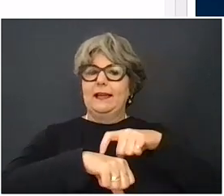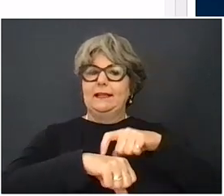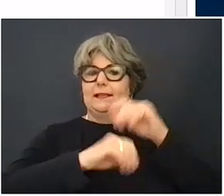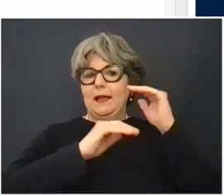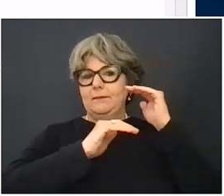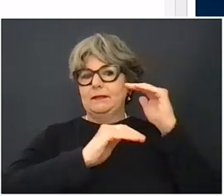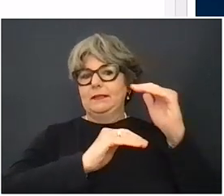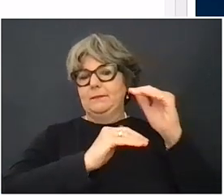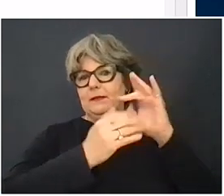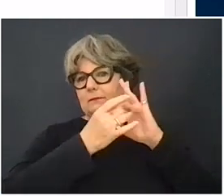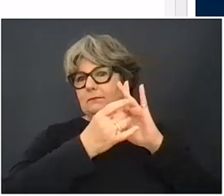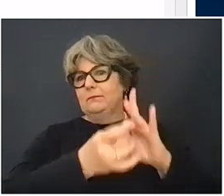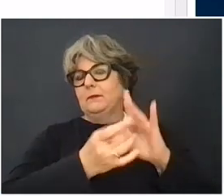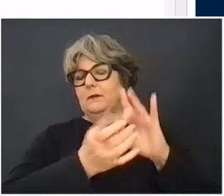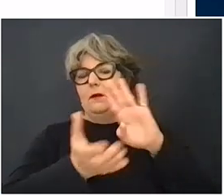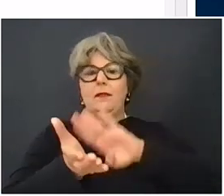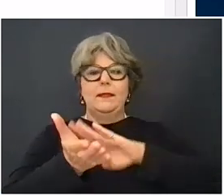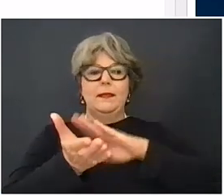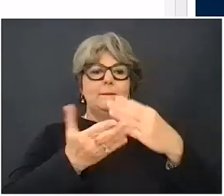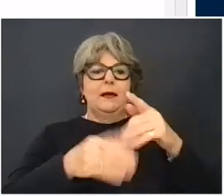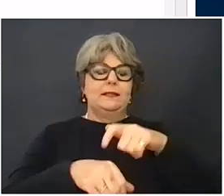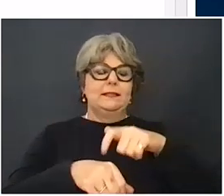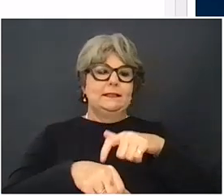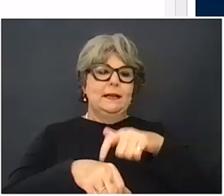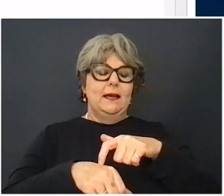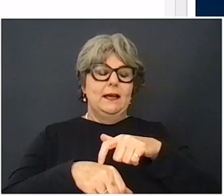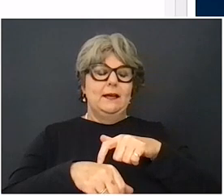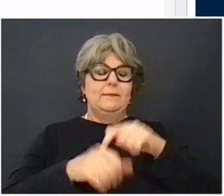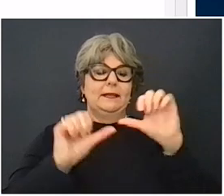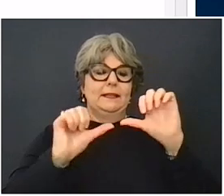amount of time an agency can award an extension for good cause that was not in